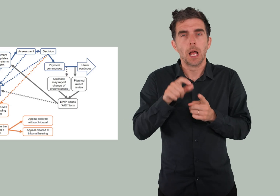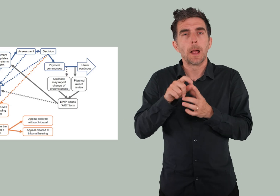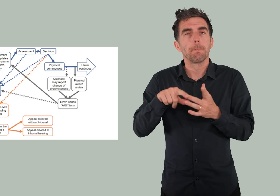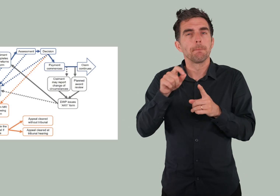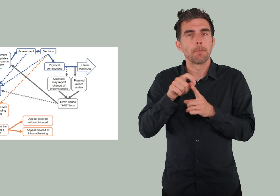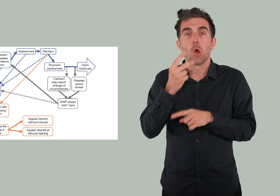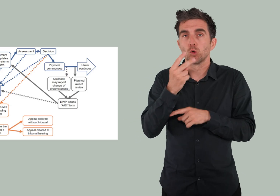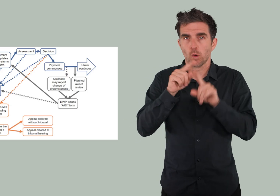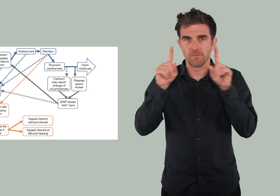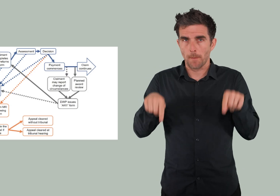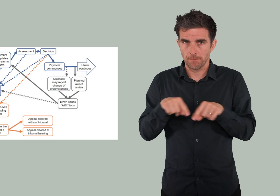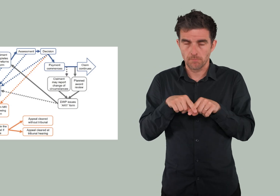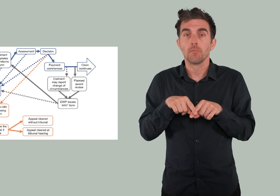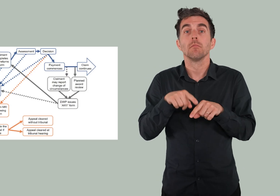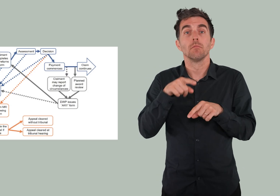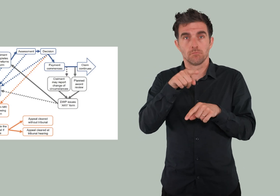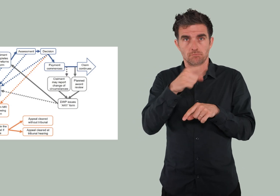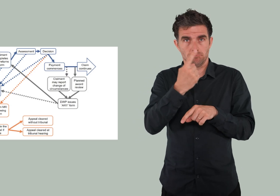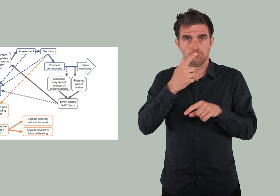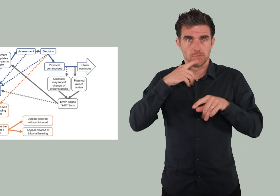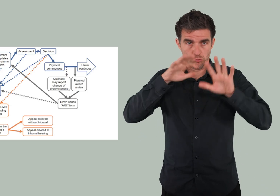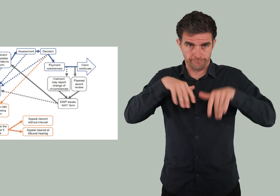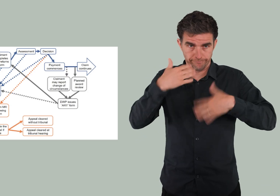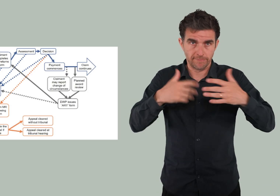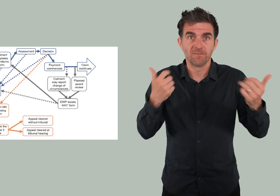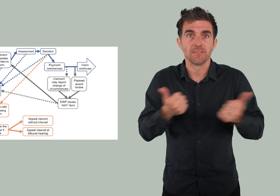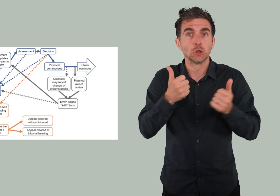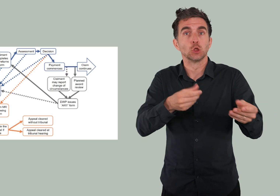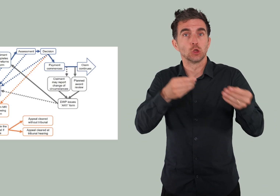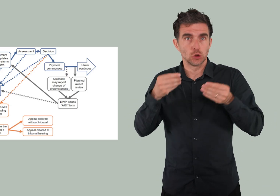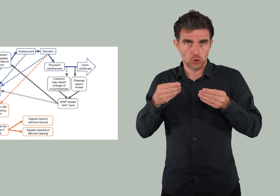(PIP2) form, for completion by the applicant.